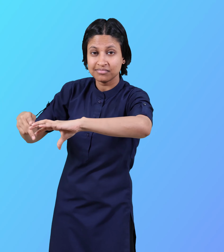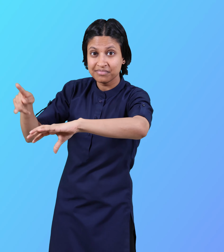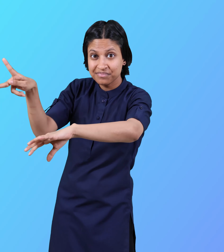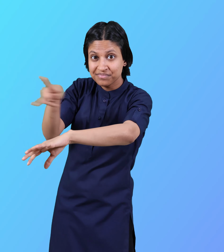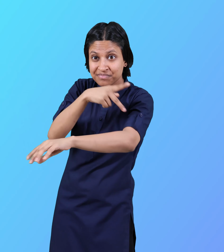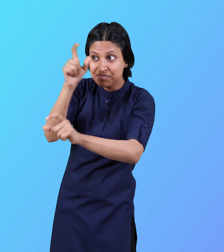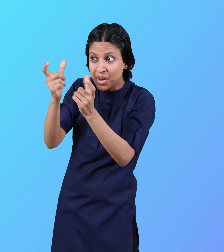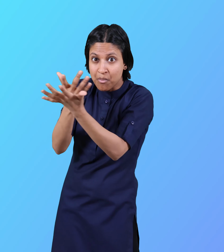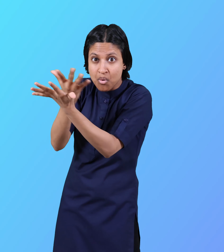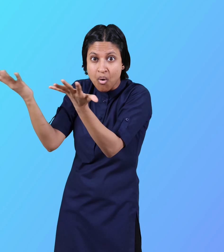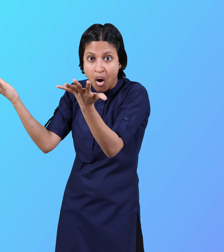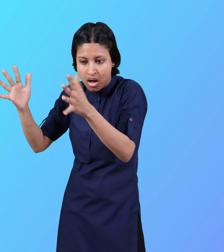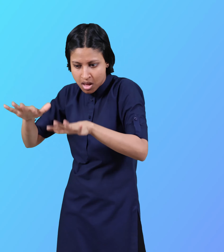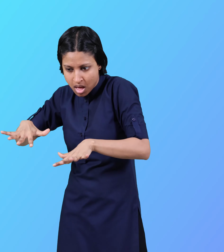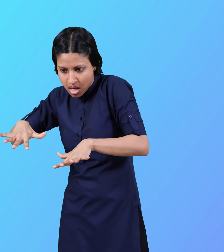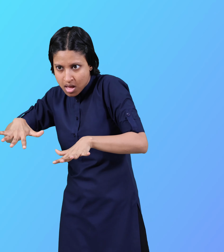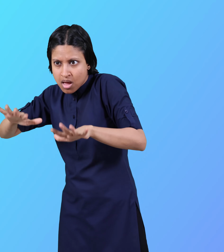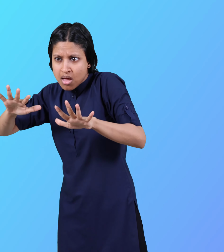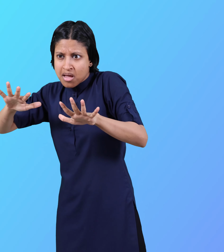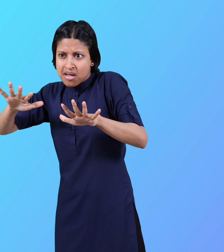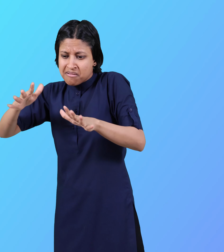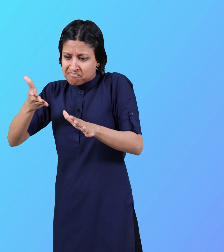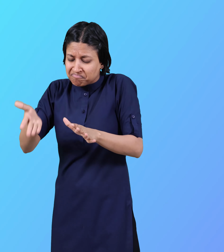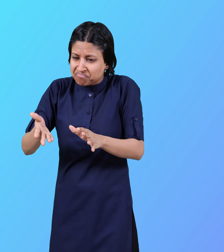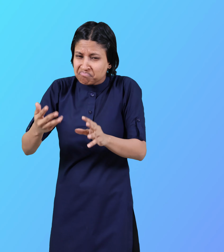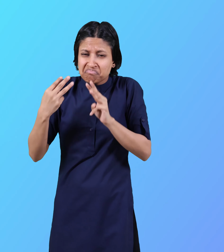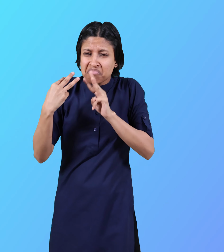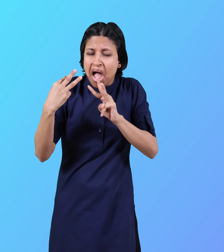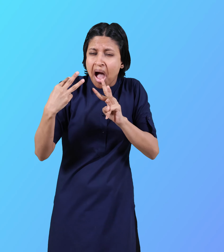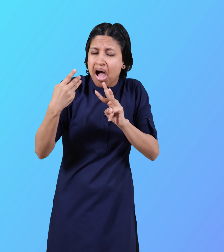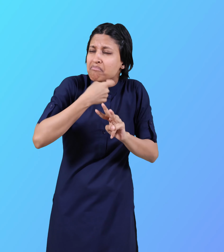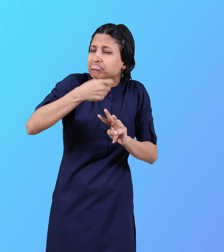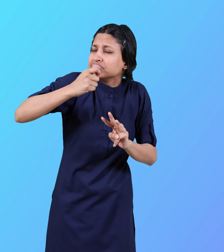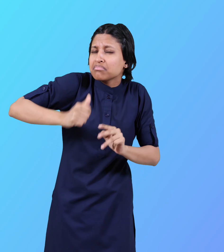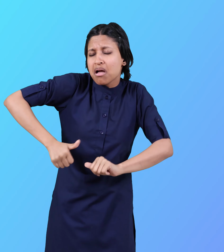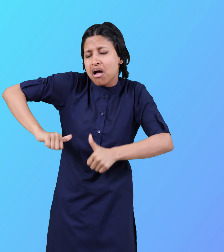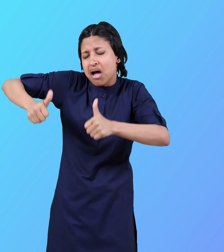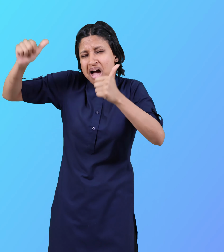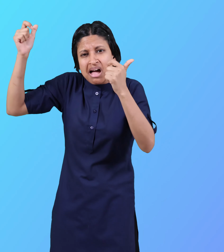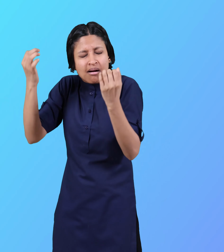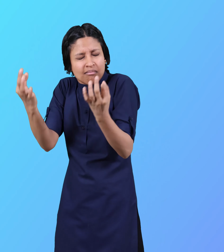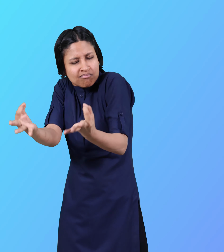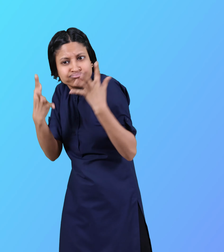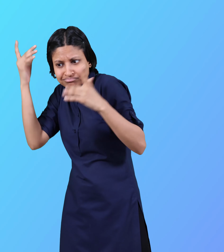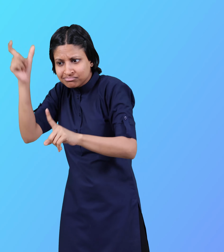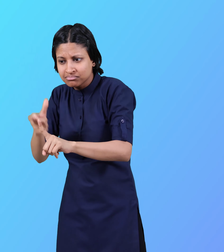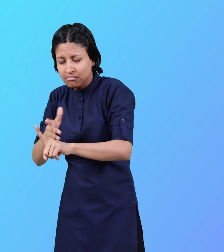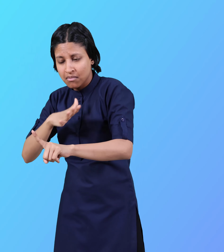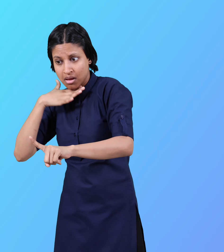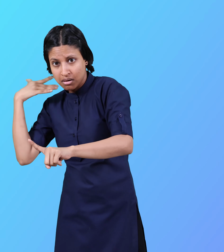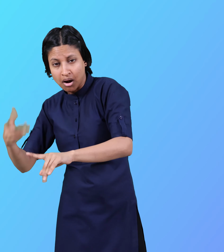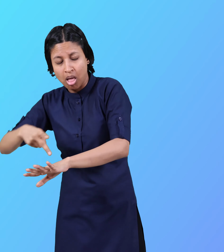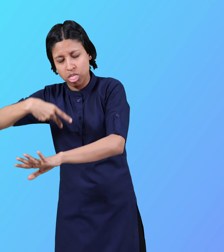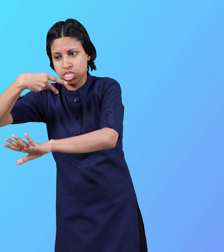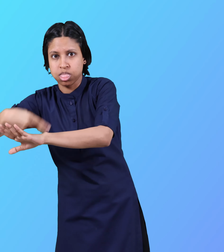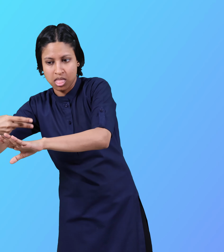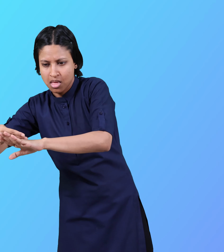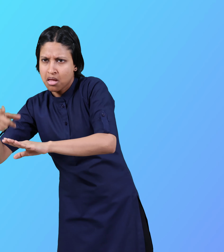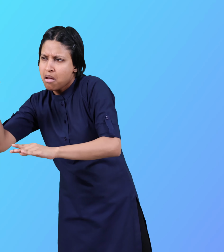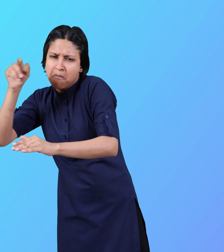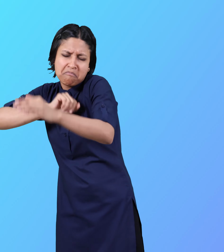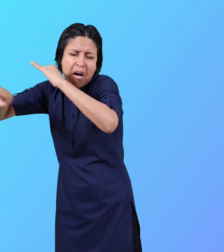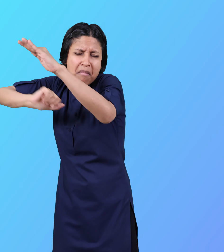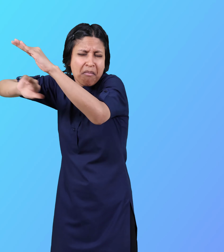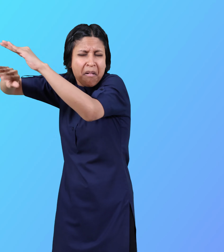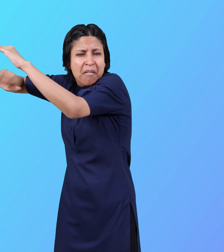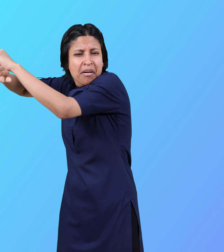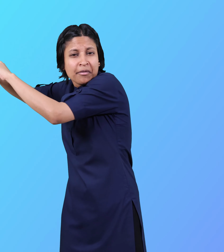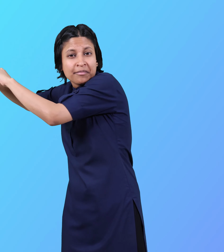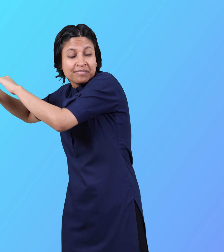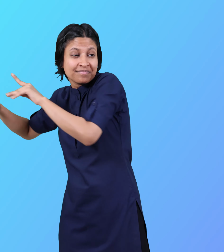When the other Philistines saw their hero was dead, they turned and ran.